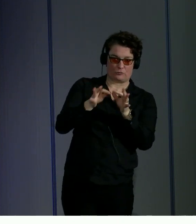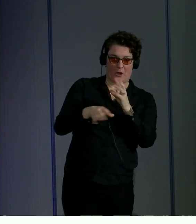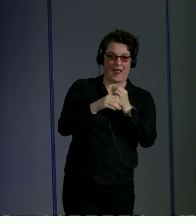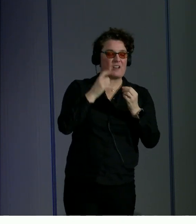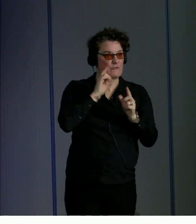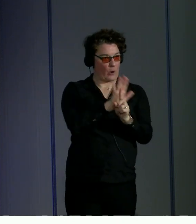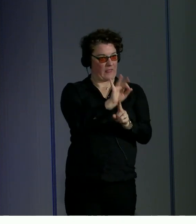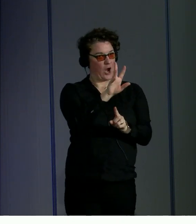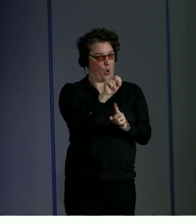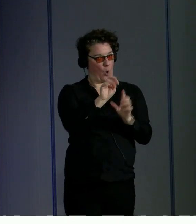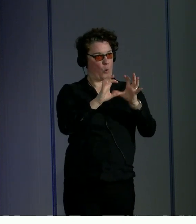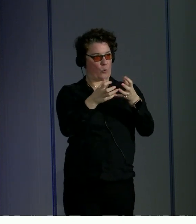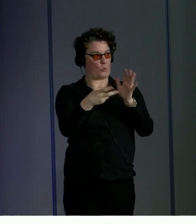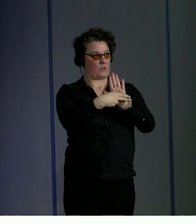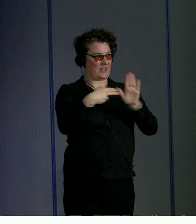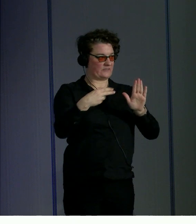of disability. Correct. >> CATHERINE SCHMITT WHITAKER: Umm-hmm, yeah,